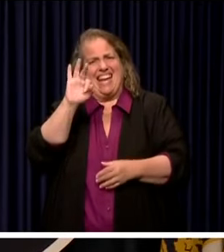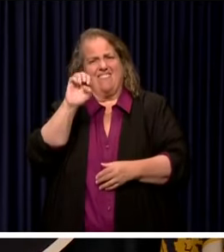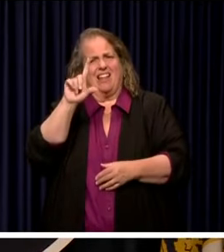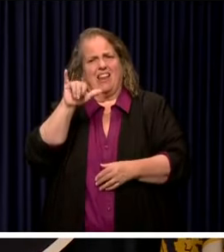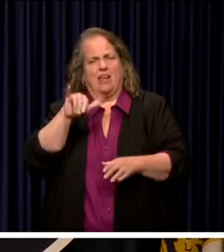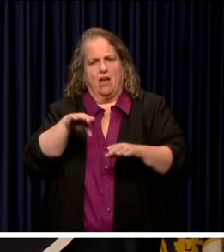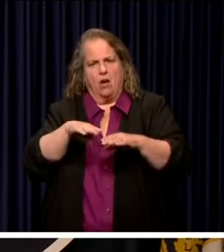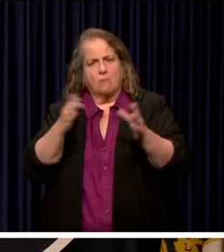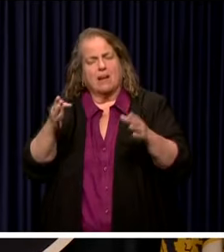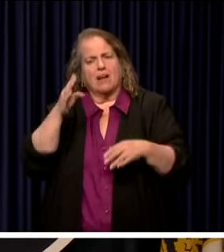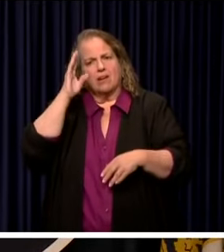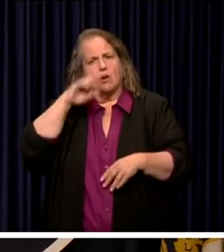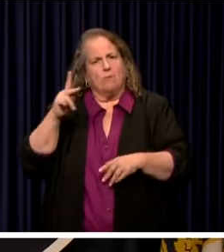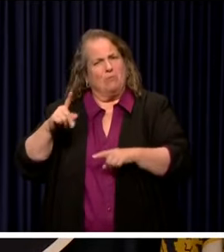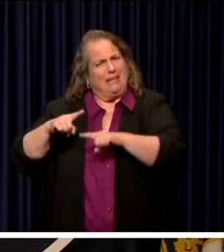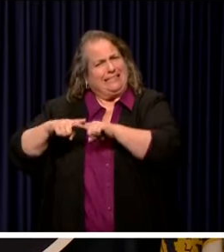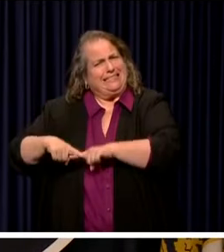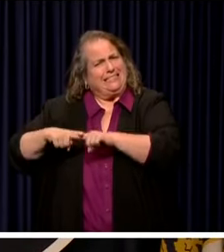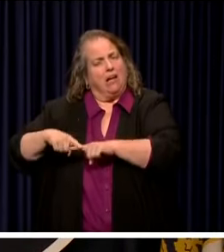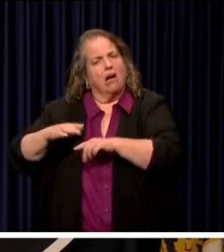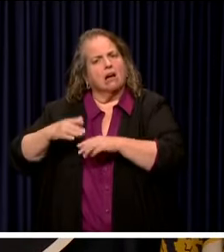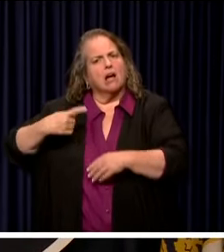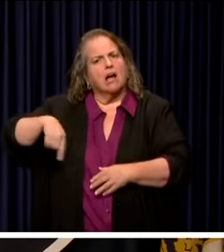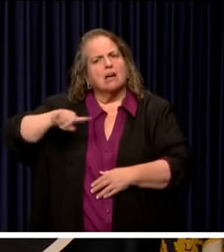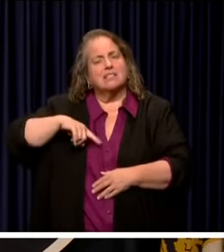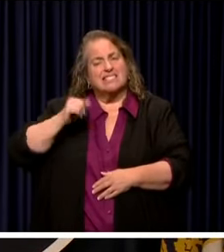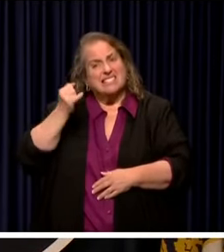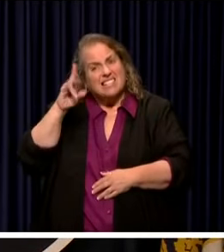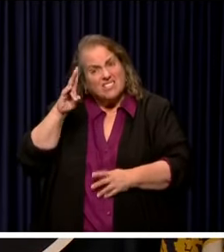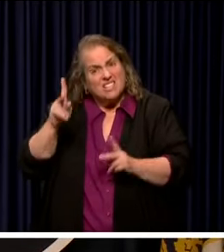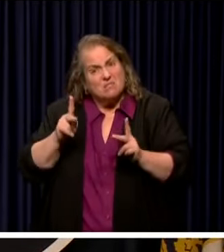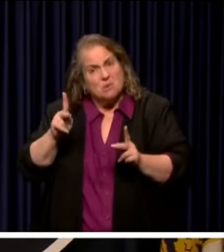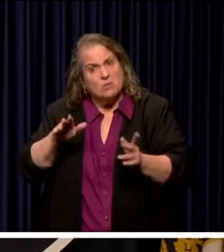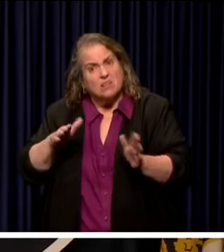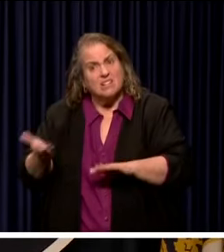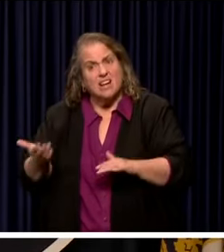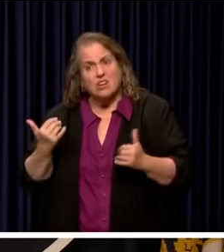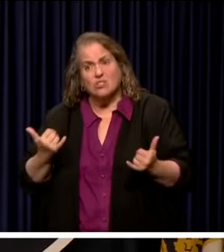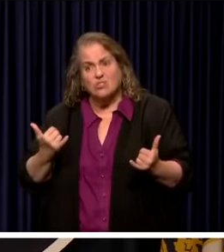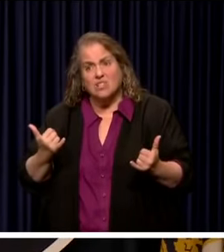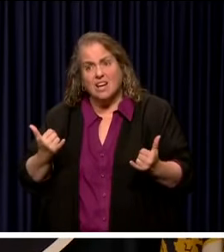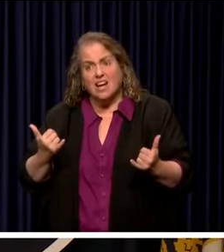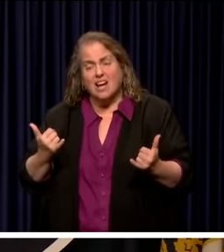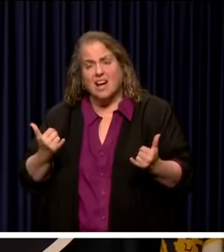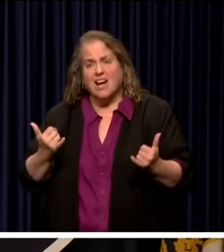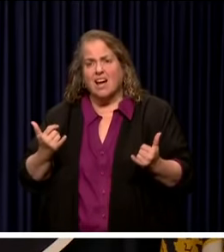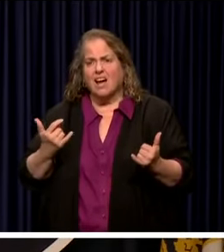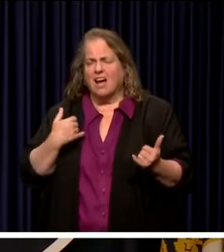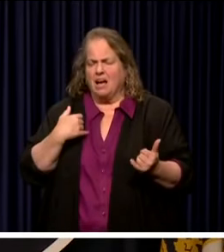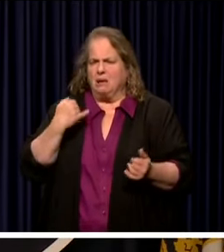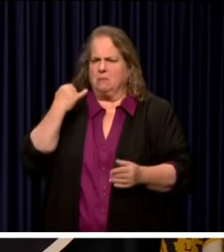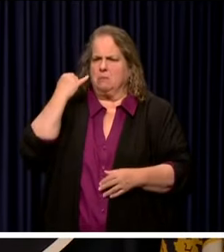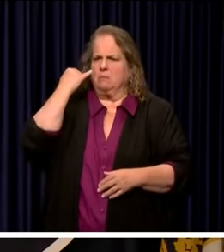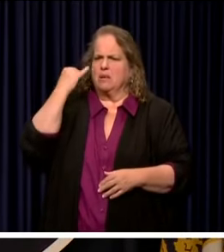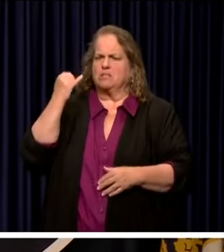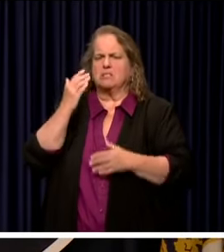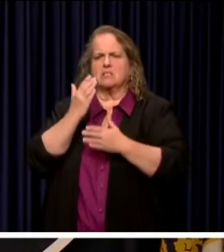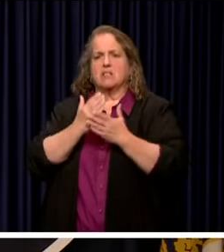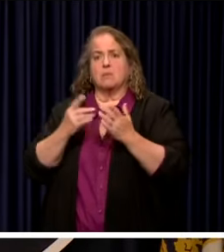BOTH THEIR GRANDMOTHER AND THEIR GRANDFATHER TAKEN IN TWO DAYS.